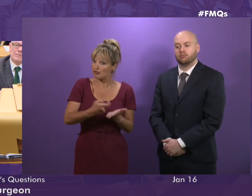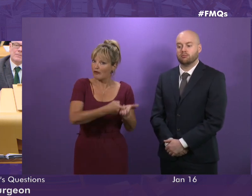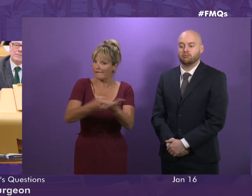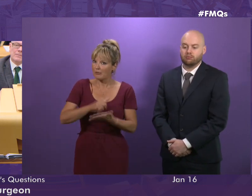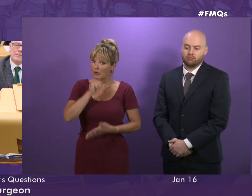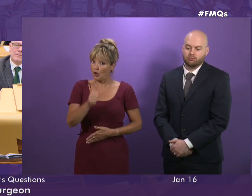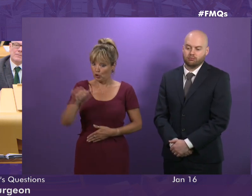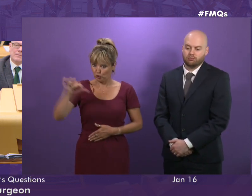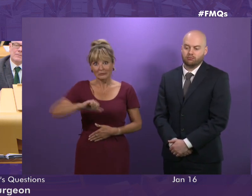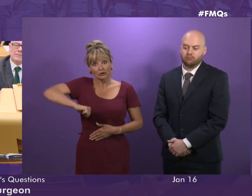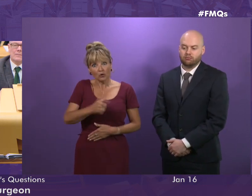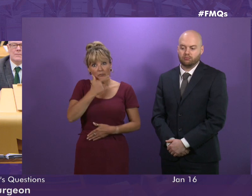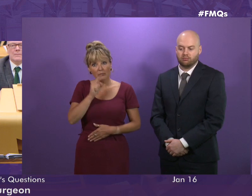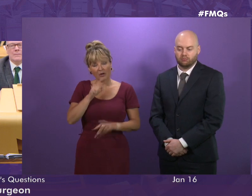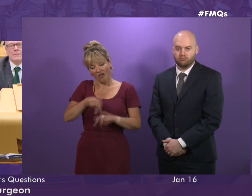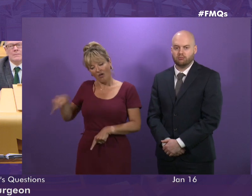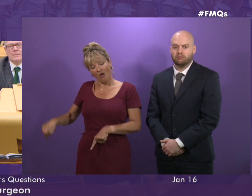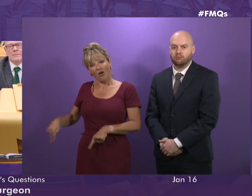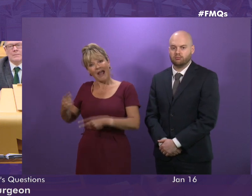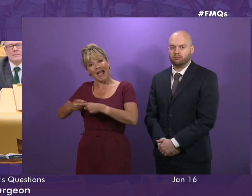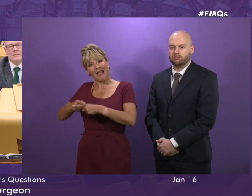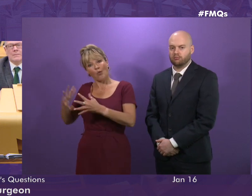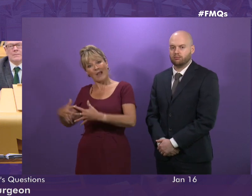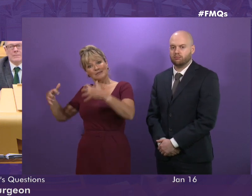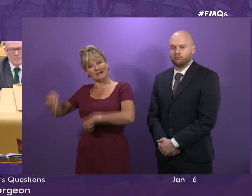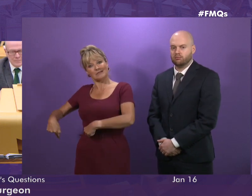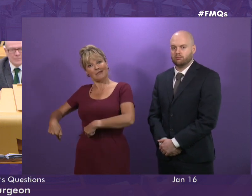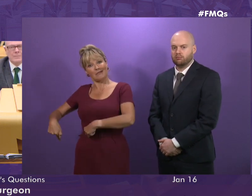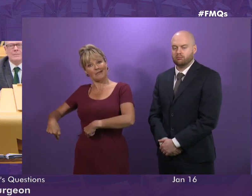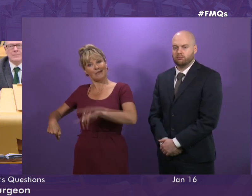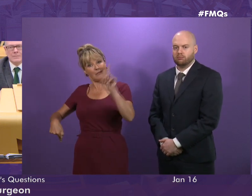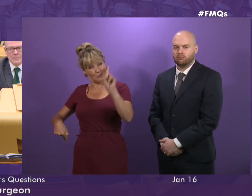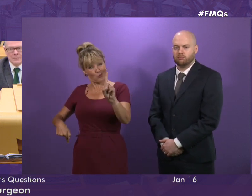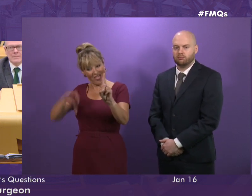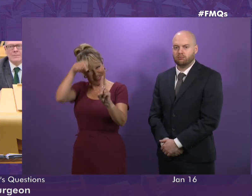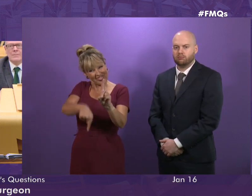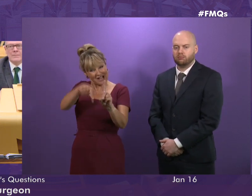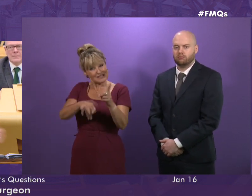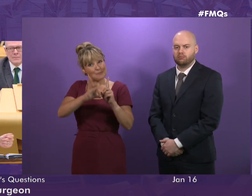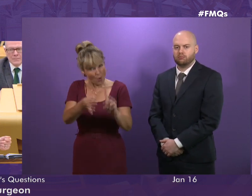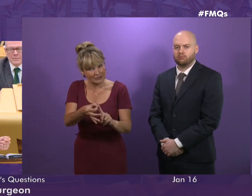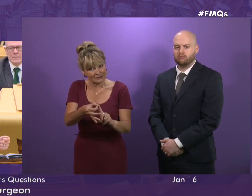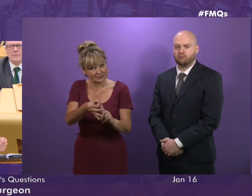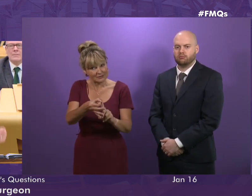the outcome of the general election should be respected in Scotland, as the Tories—rightly—demand